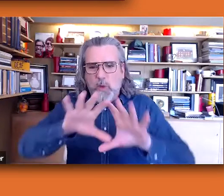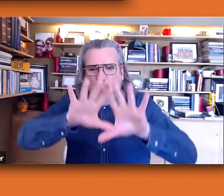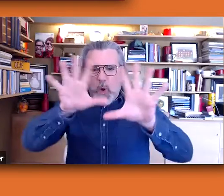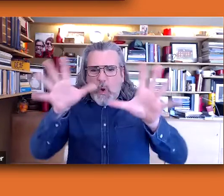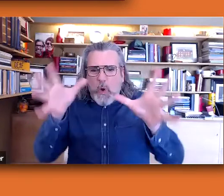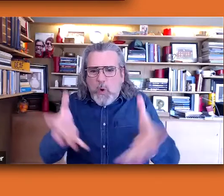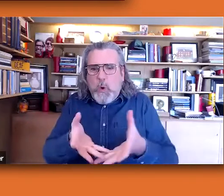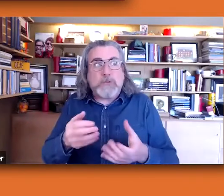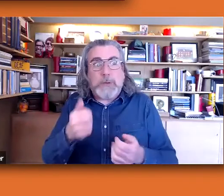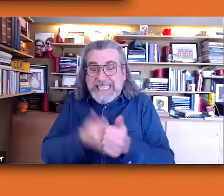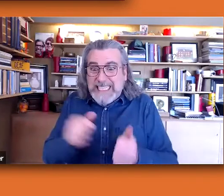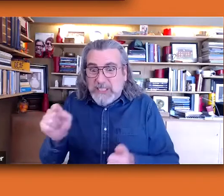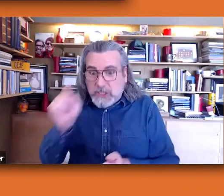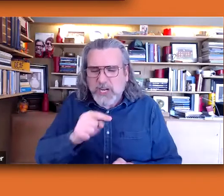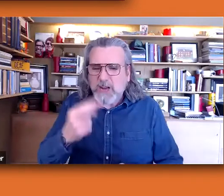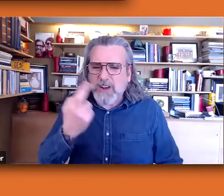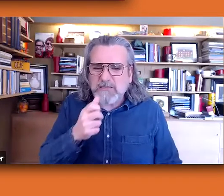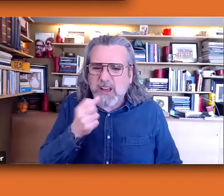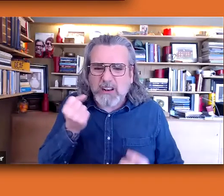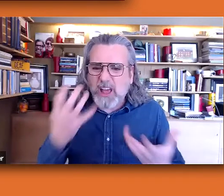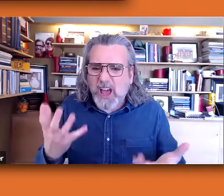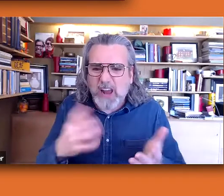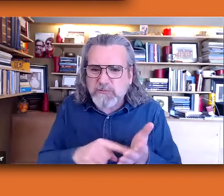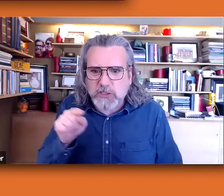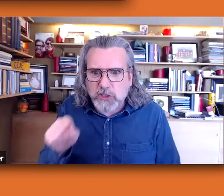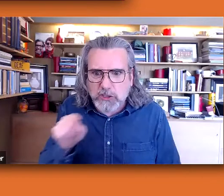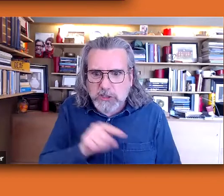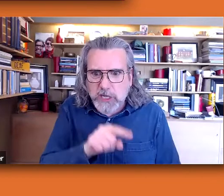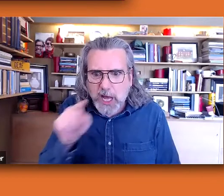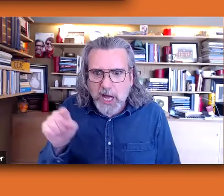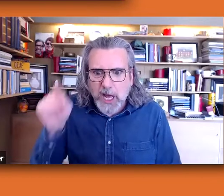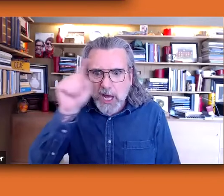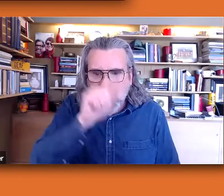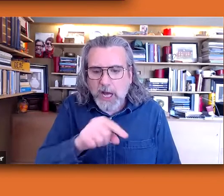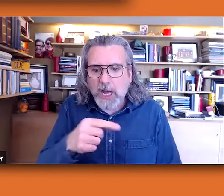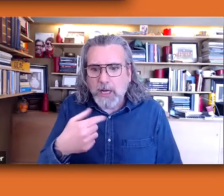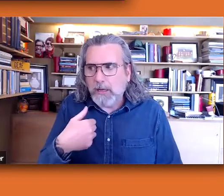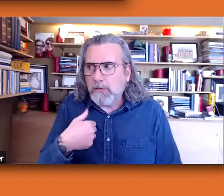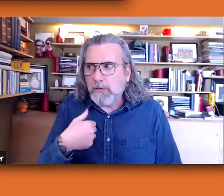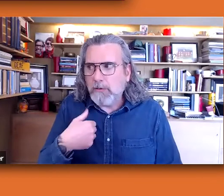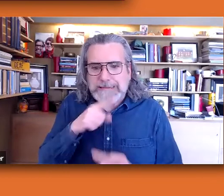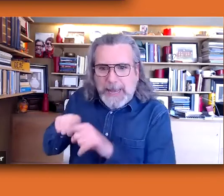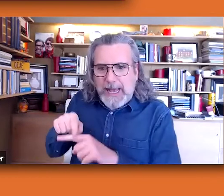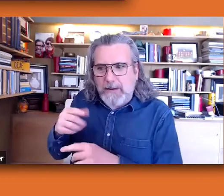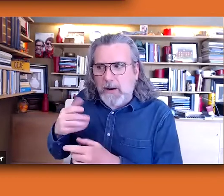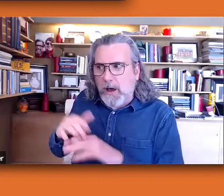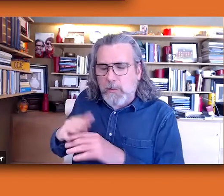a person's cognitive functioning, and I realized that there just wasn't a lot of research in a lot of these areas.